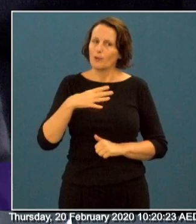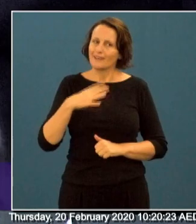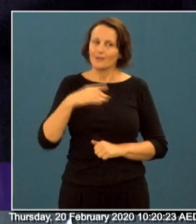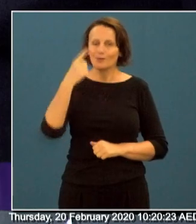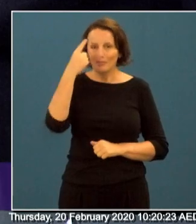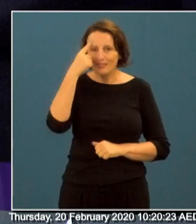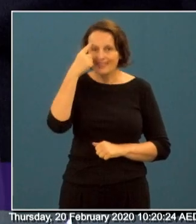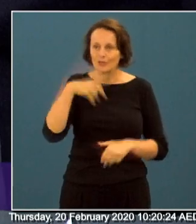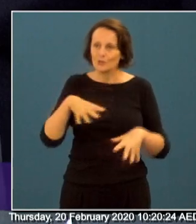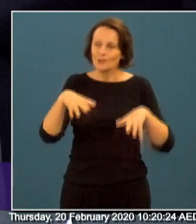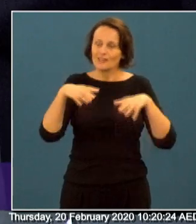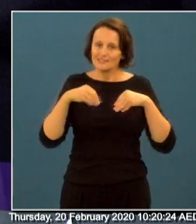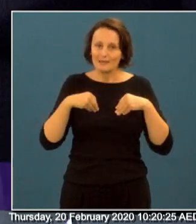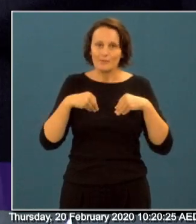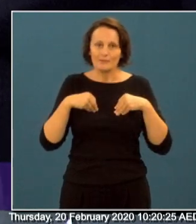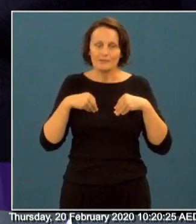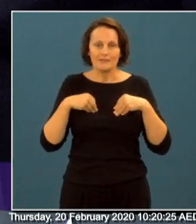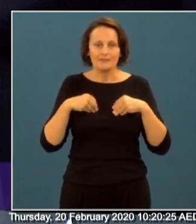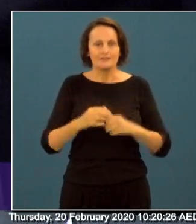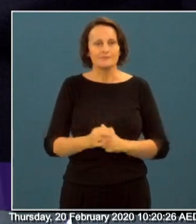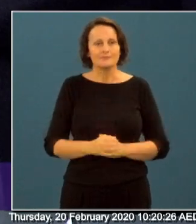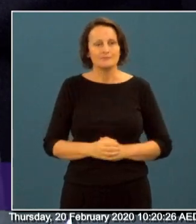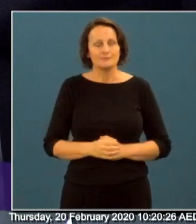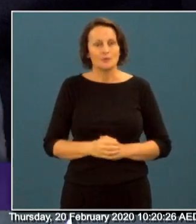there are many levels at which we can improve